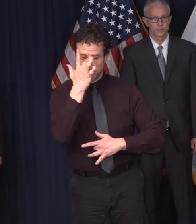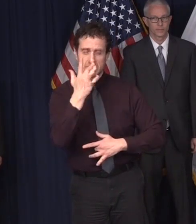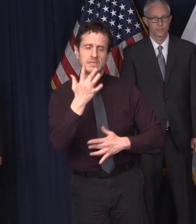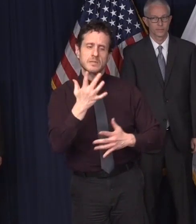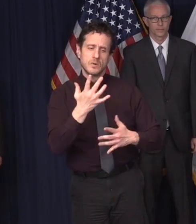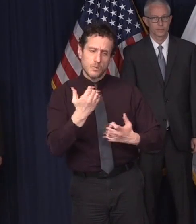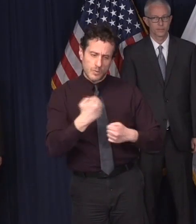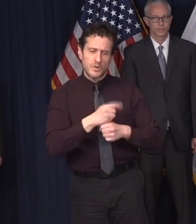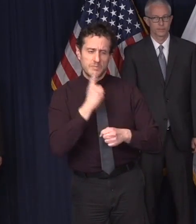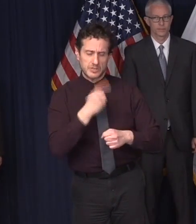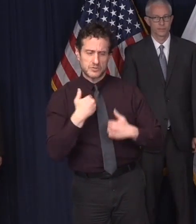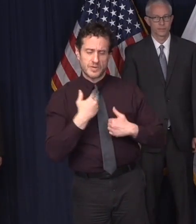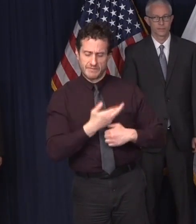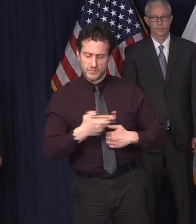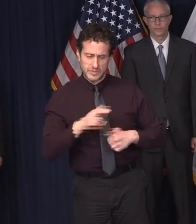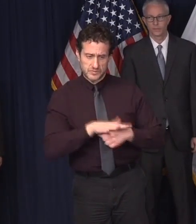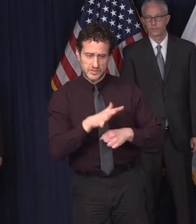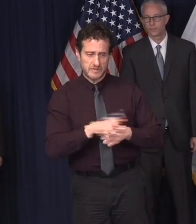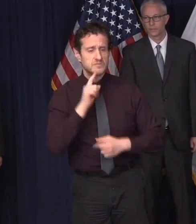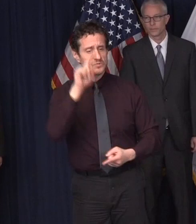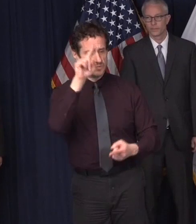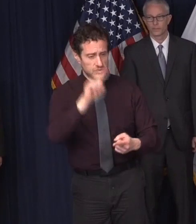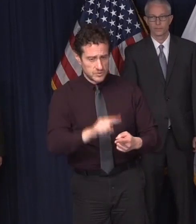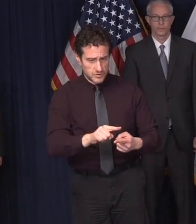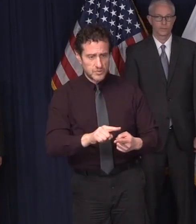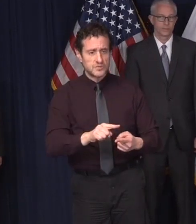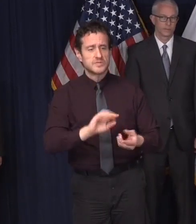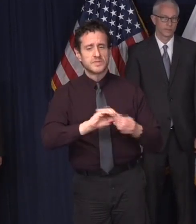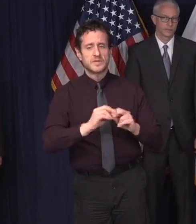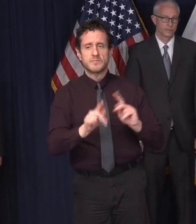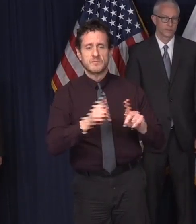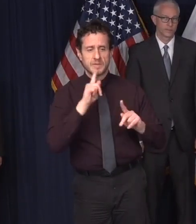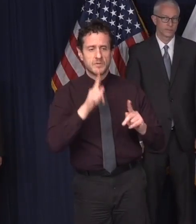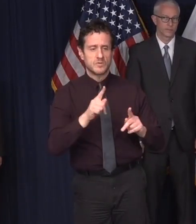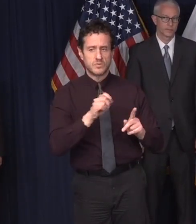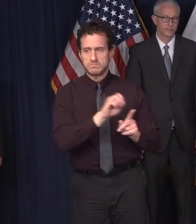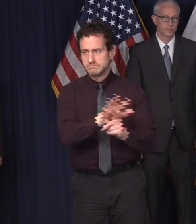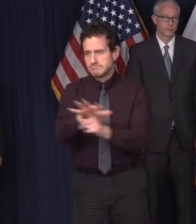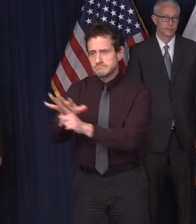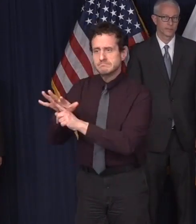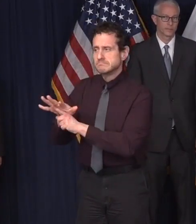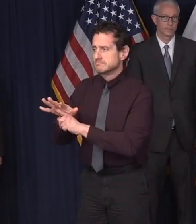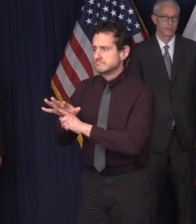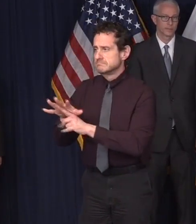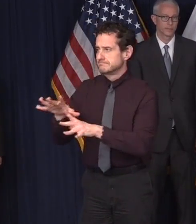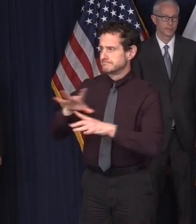WE WANT TO MAKE SURE WE HAVE THE SAME RESOURCES FOR THOSE WHO ARE